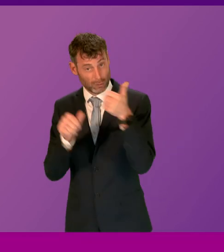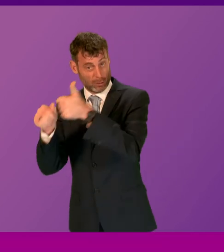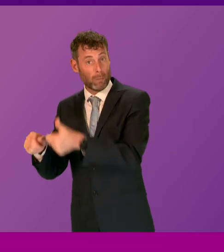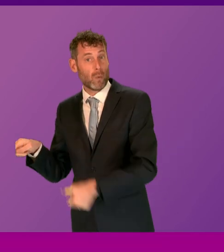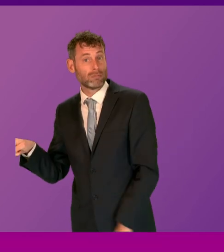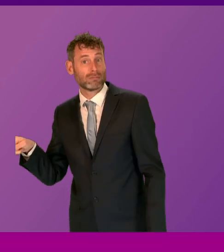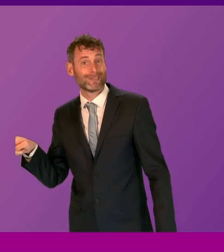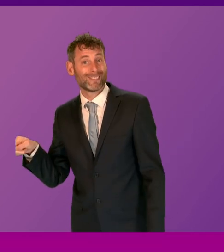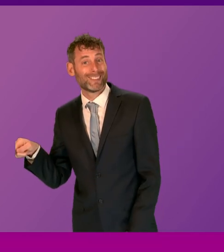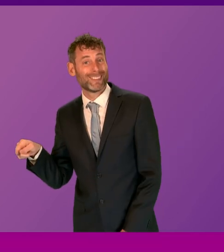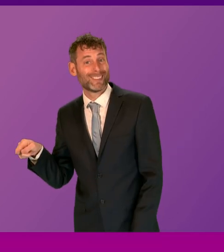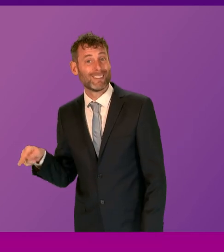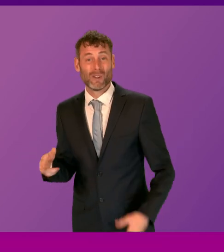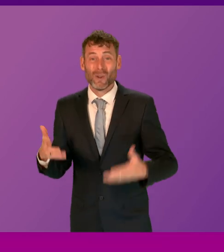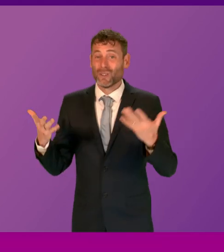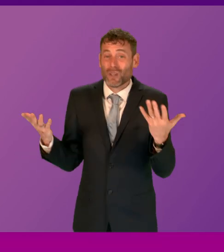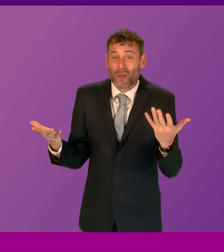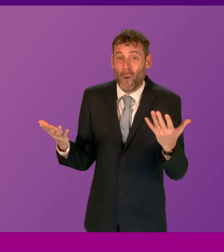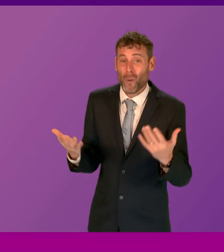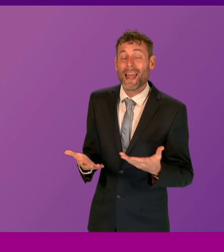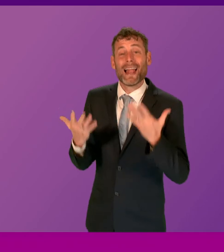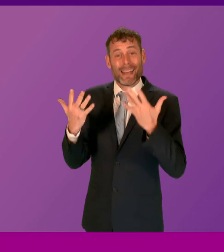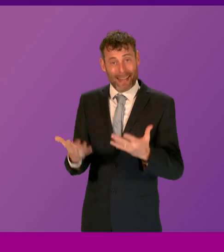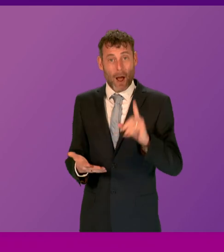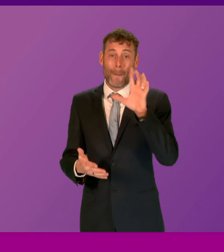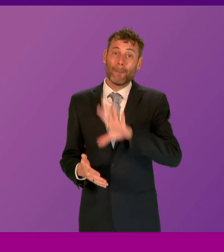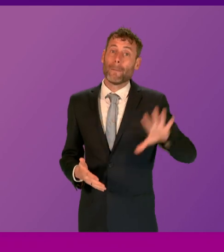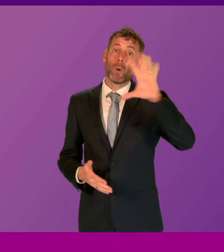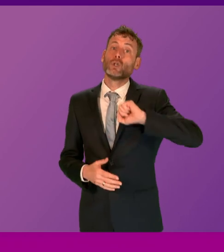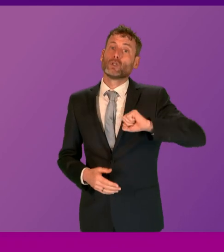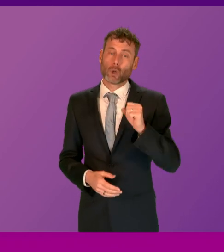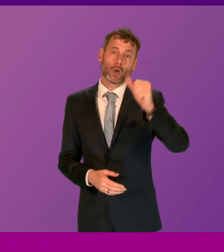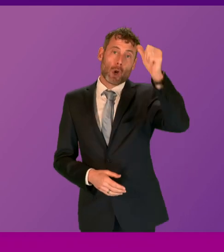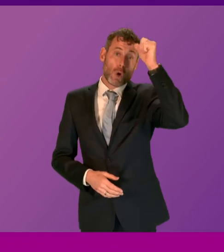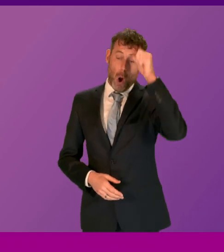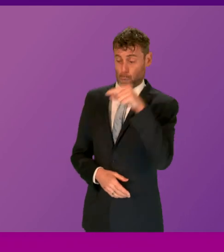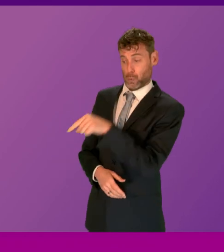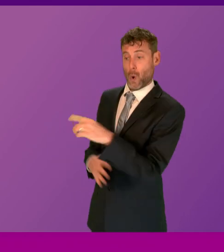Is it any wonder that people in Scotland know that Westminster does not work for Scotland